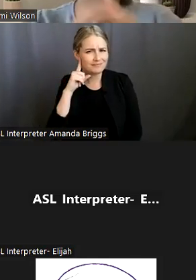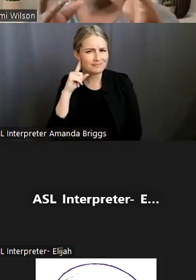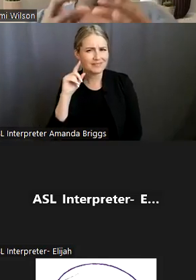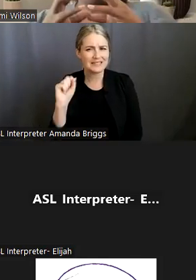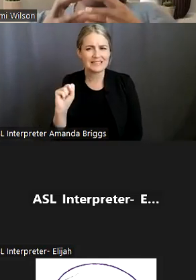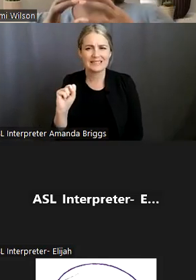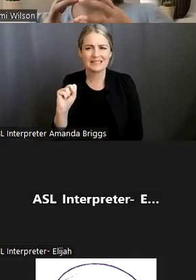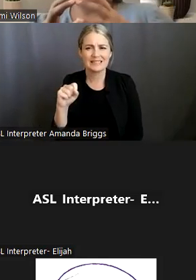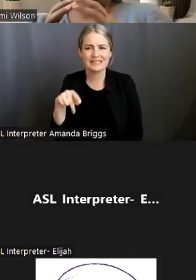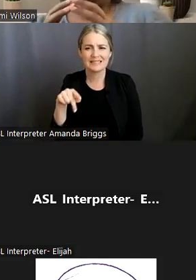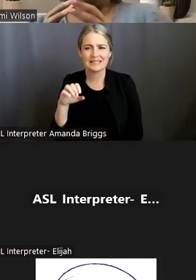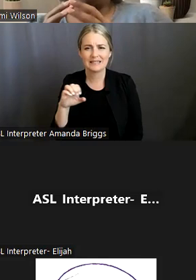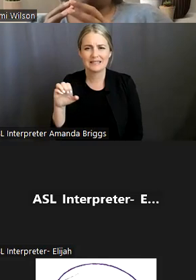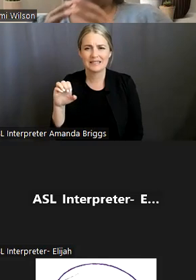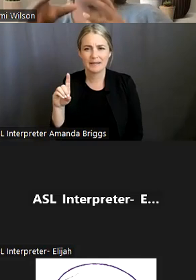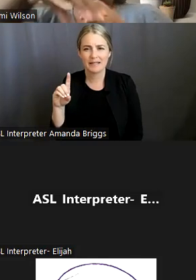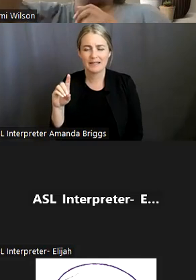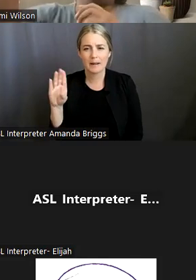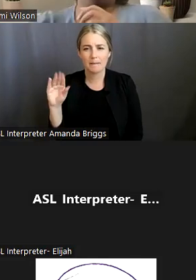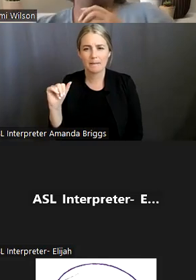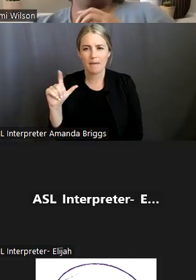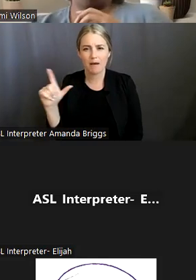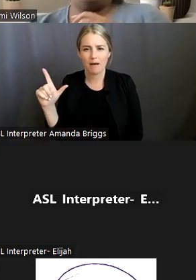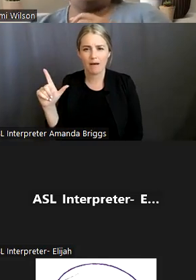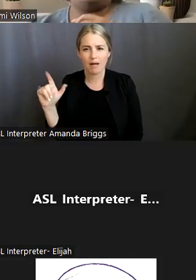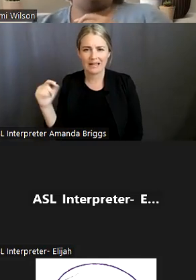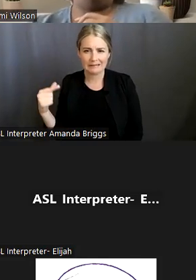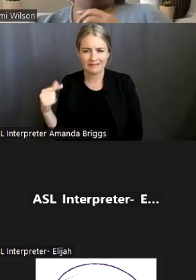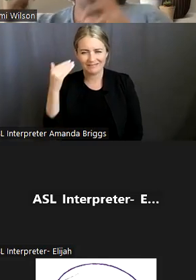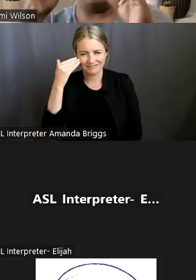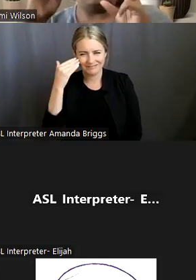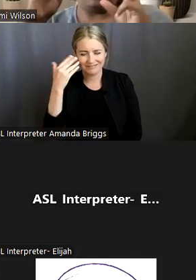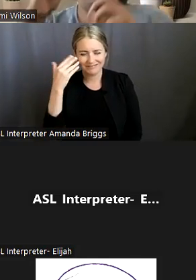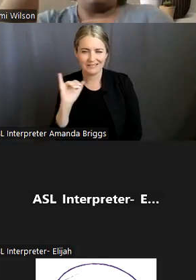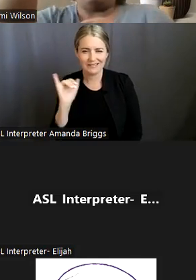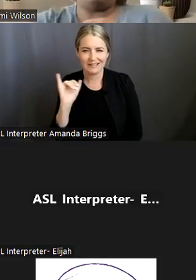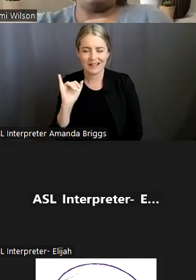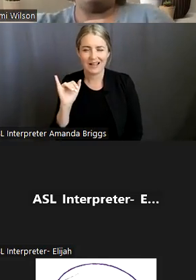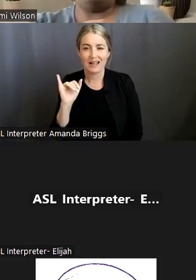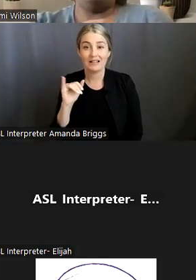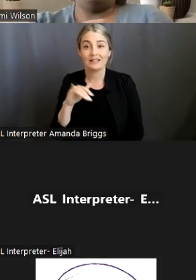That's typically what they're talking about, when they take that downer or their